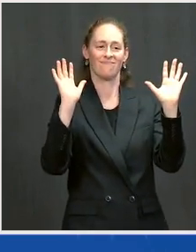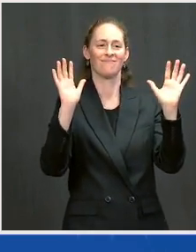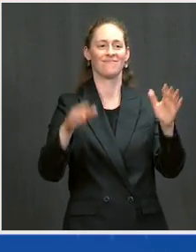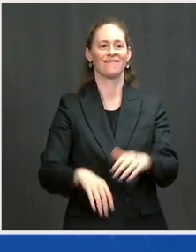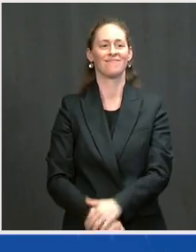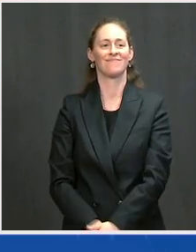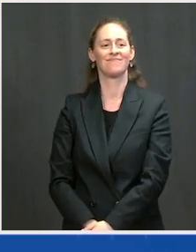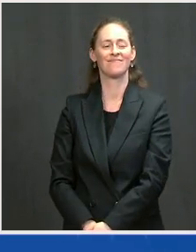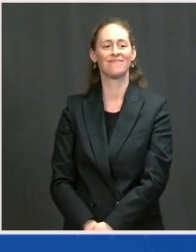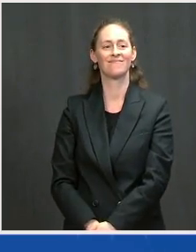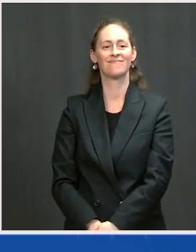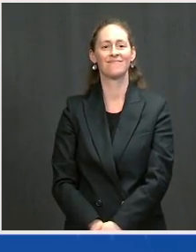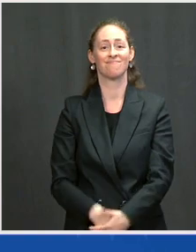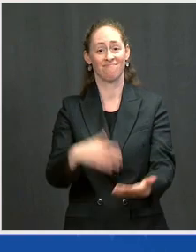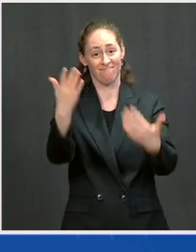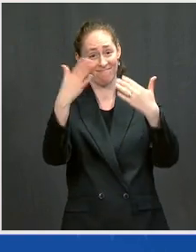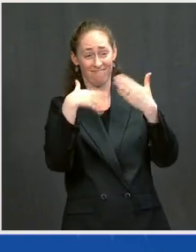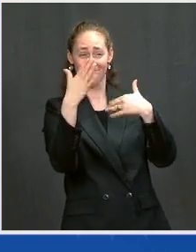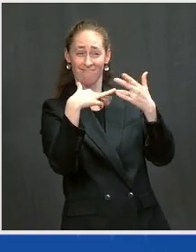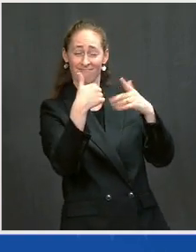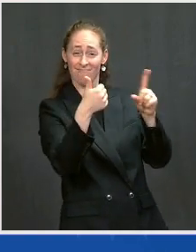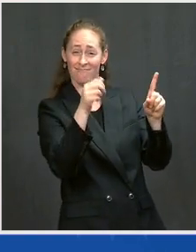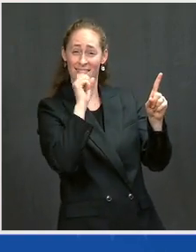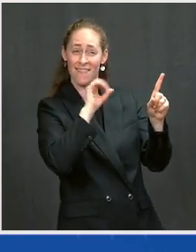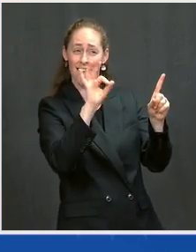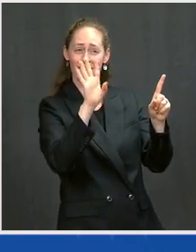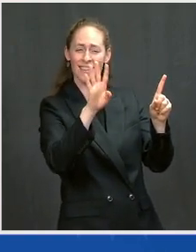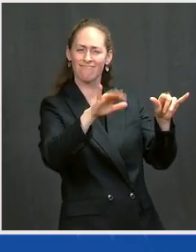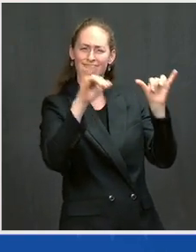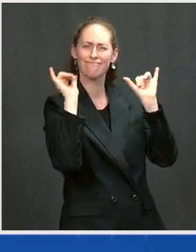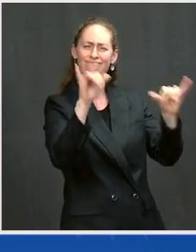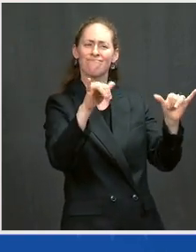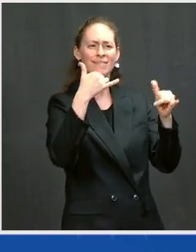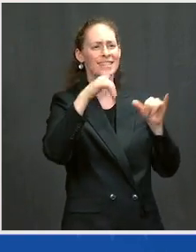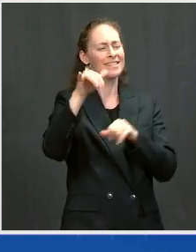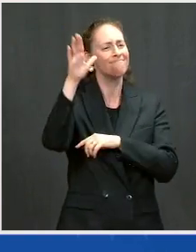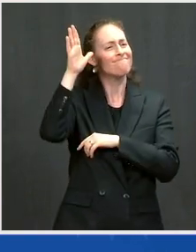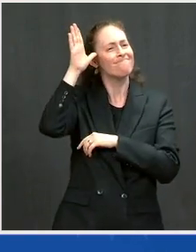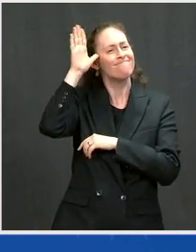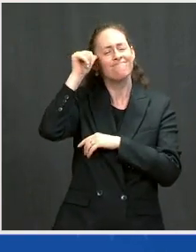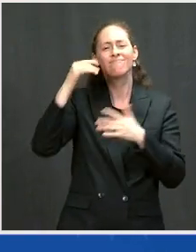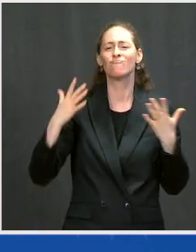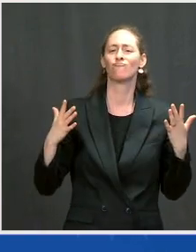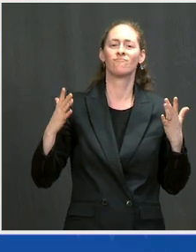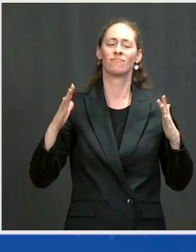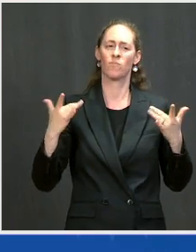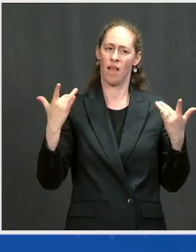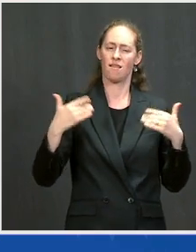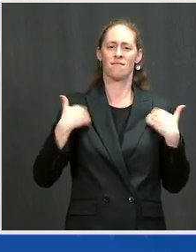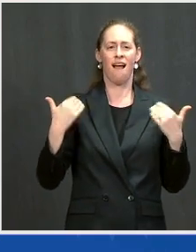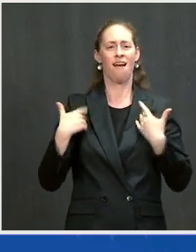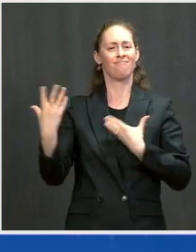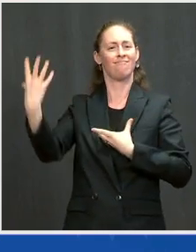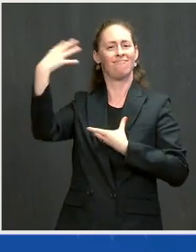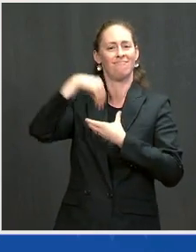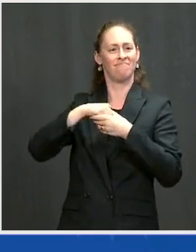but I see the same grit and determination of a young lieutenant in your body investiture. Please join me in a word of prayer.